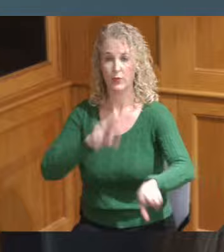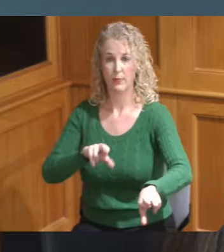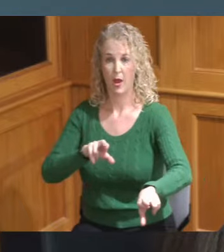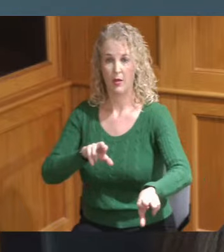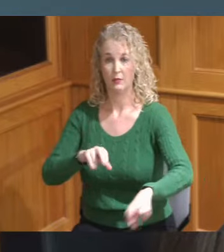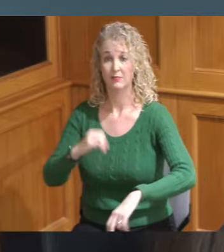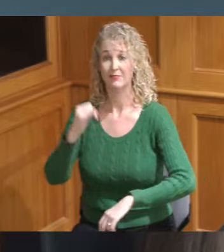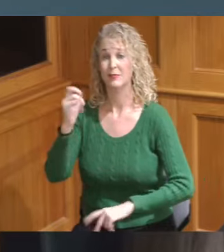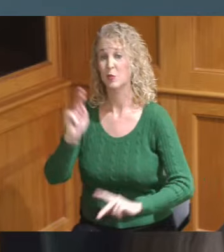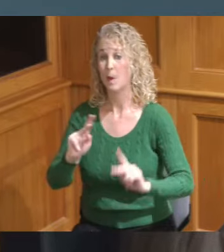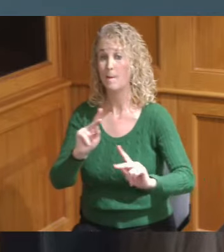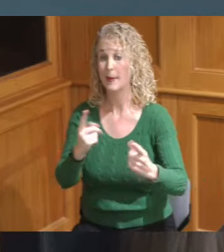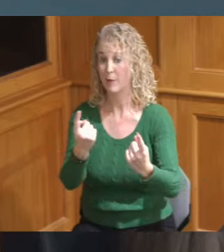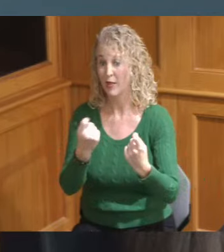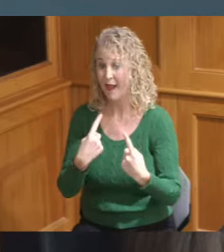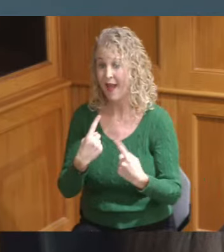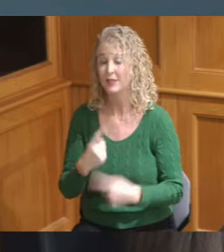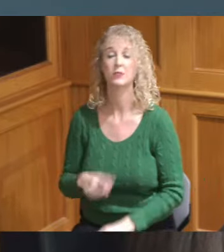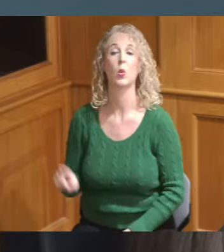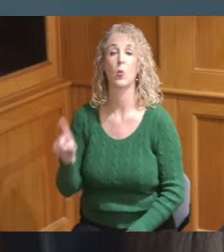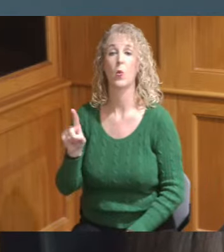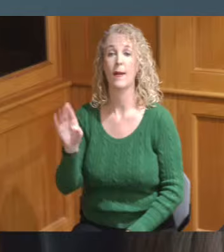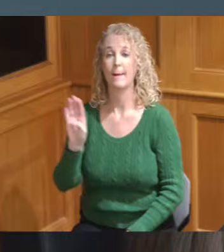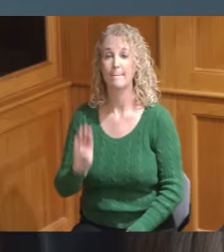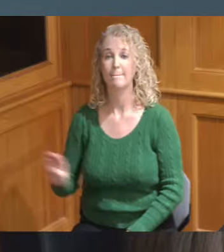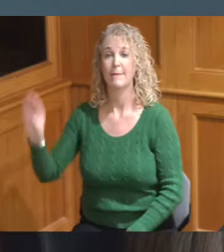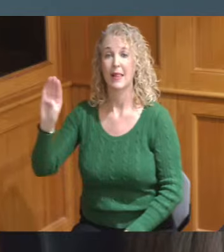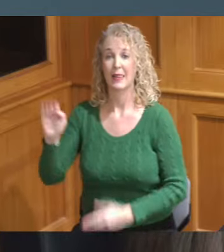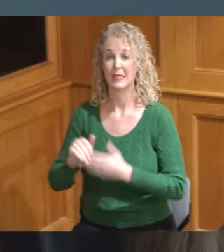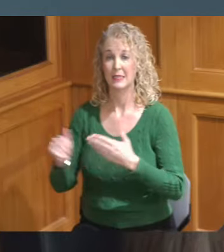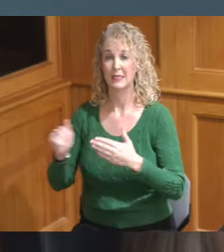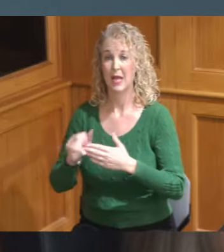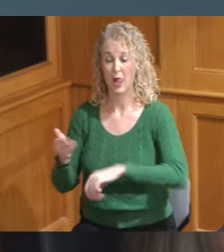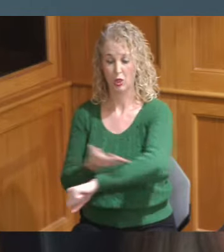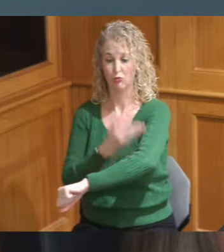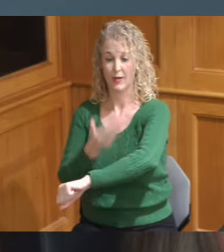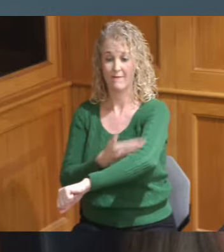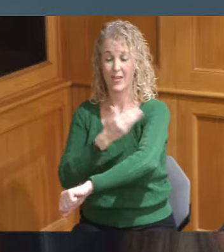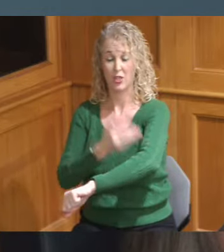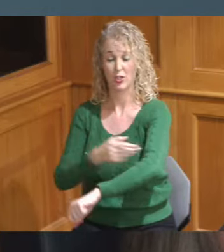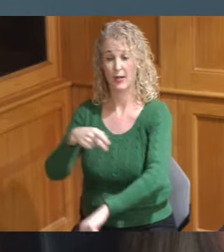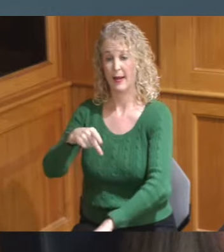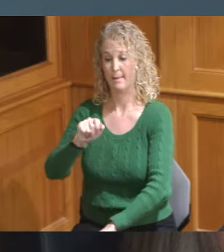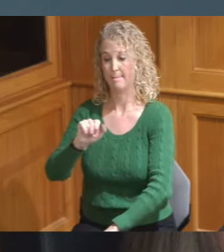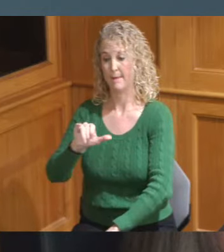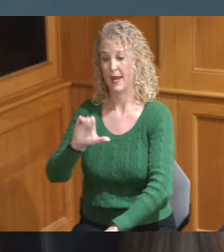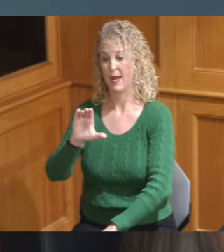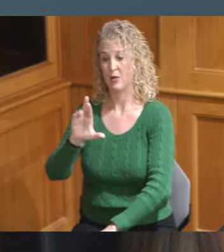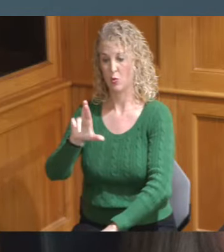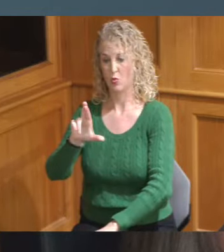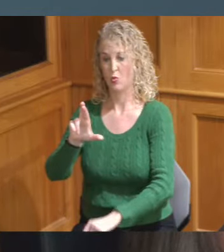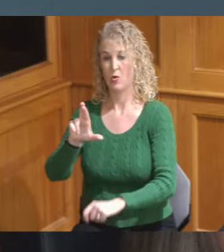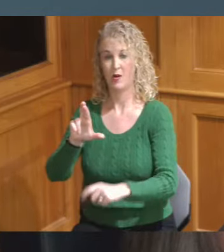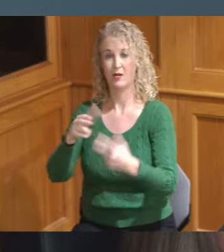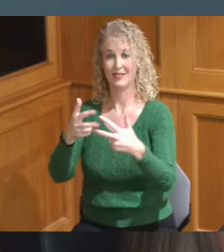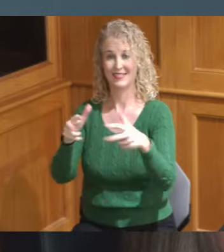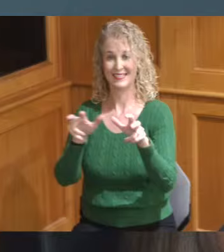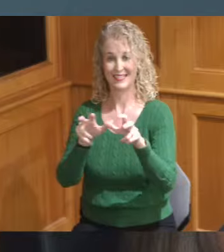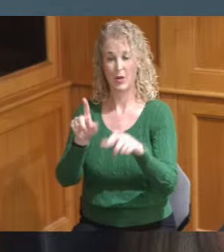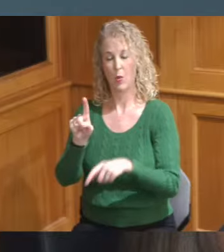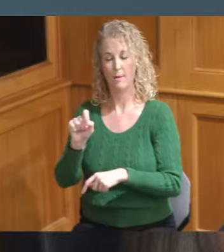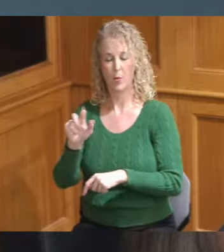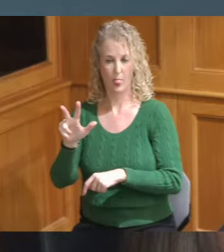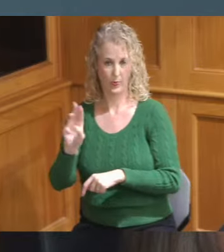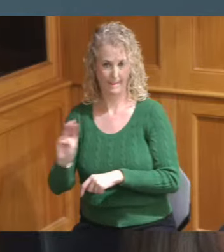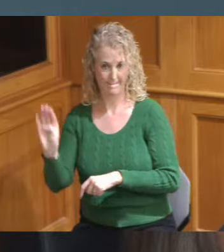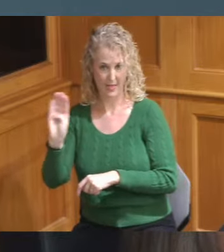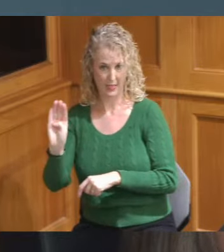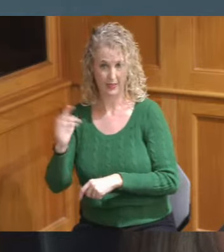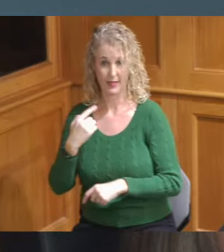to put in a billion dollars for the renovation at the Paycor Stadium of 1.3 billion and we said no